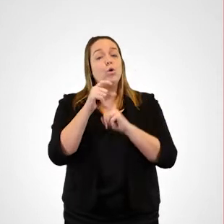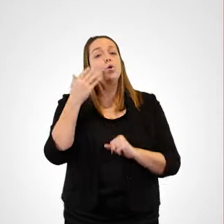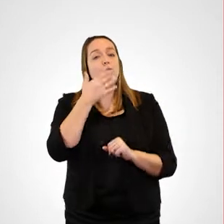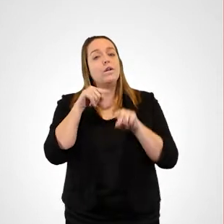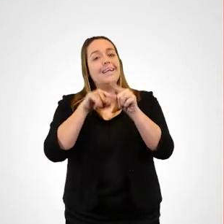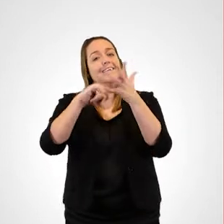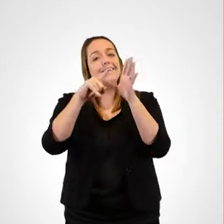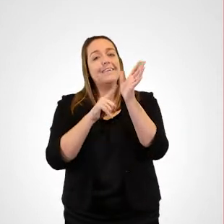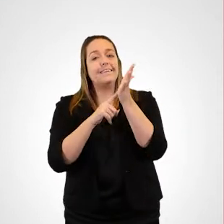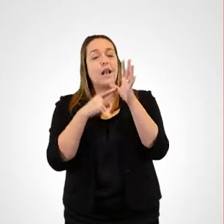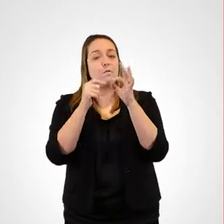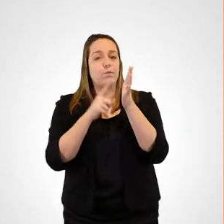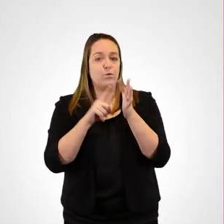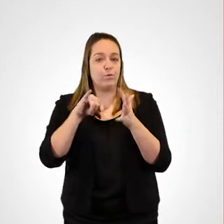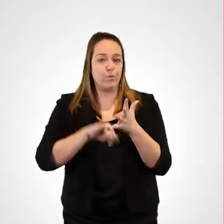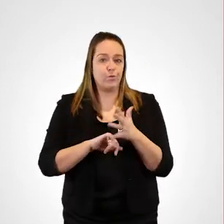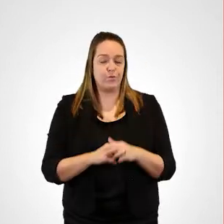and it helps differentiate speechreading.